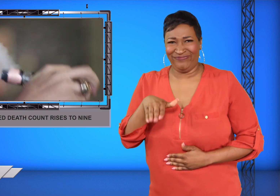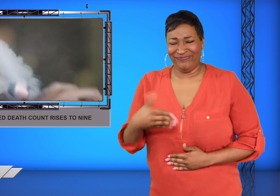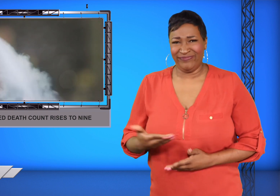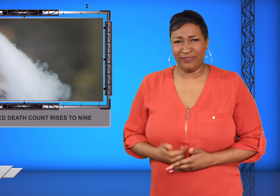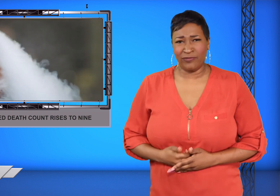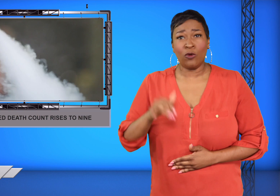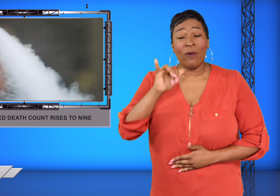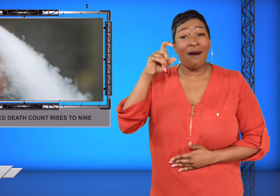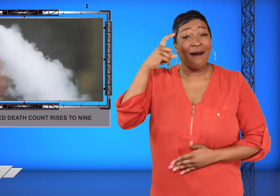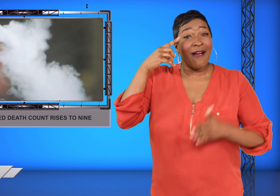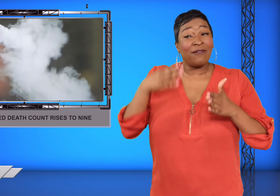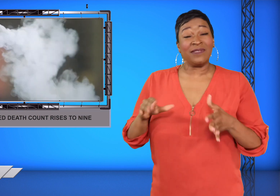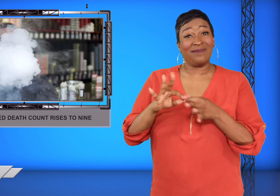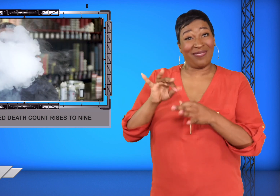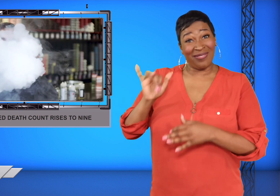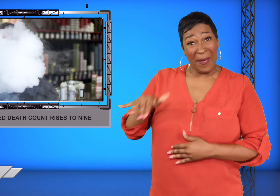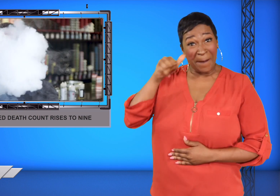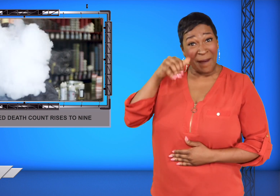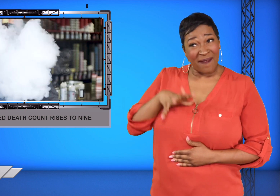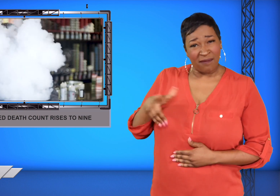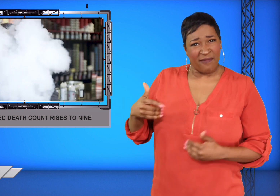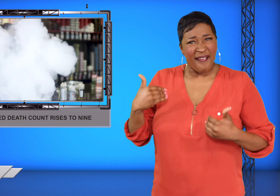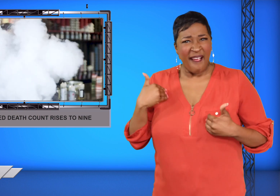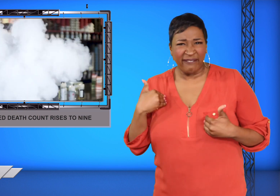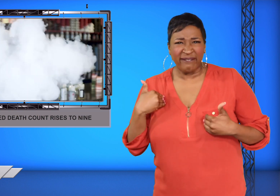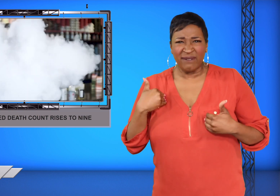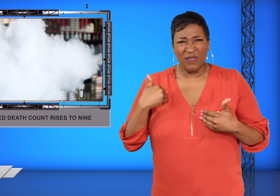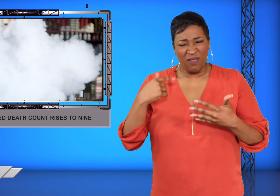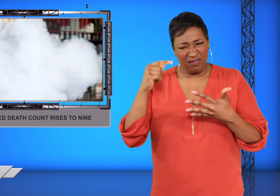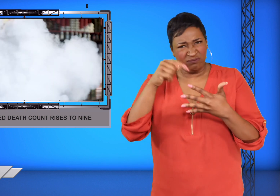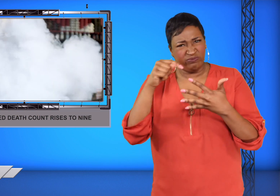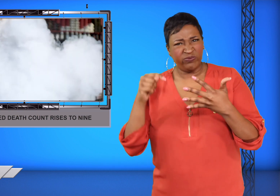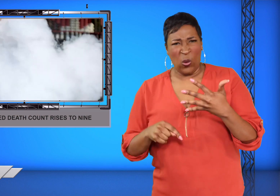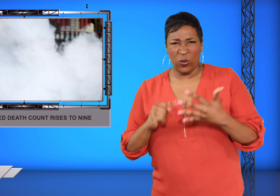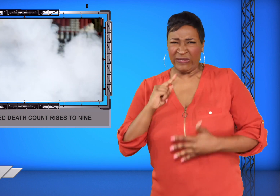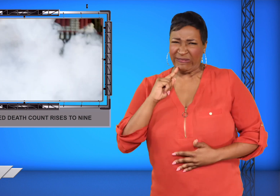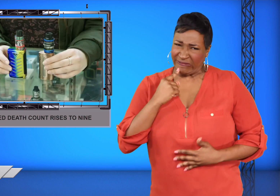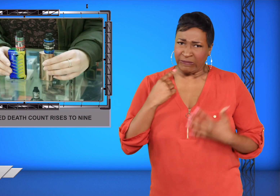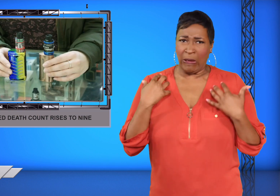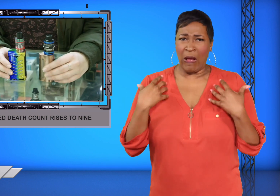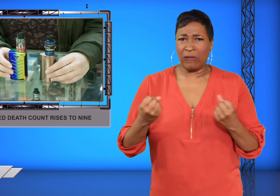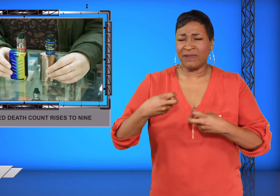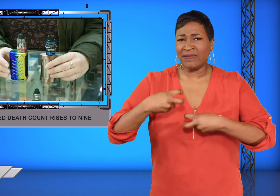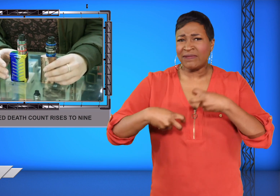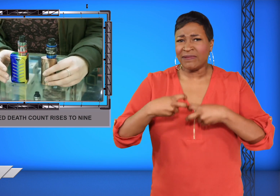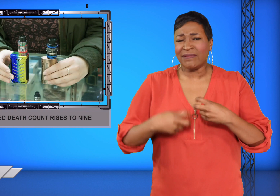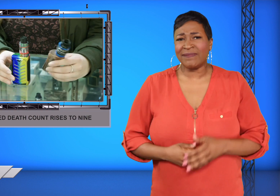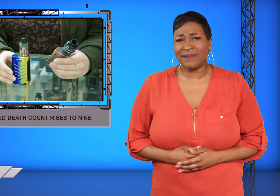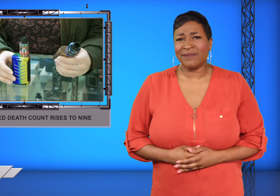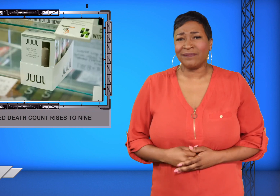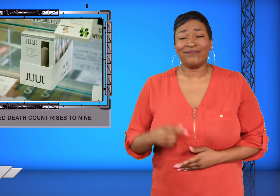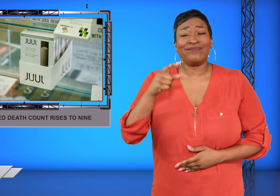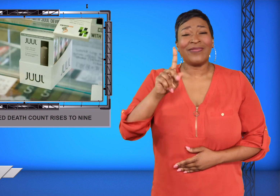to vaping. The governor says the man also had underlying health conditions.